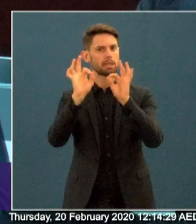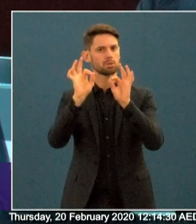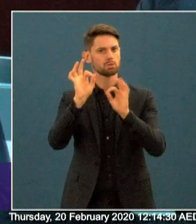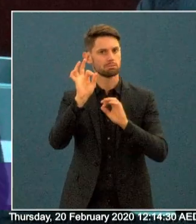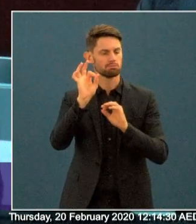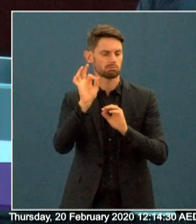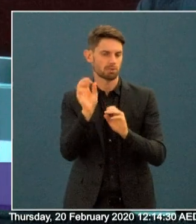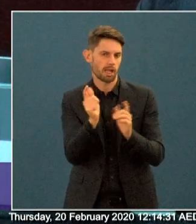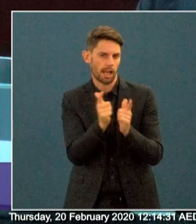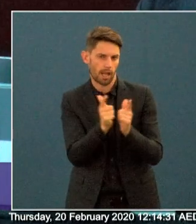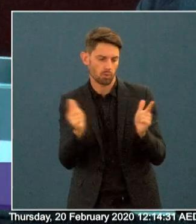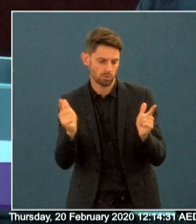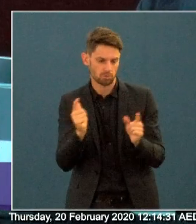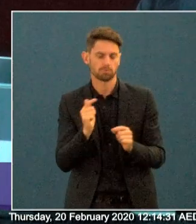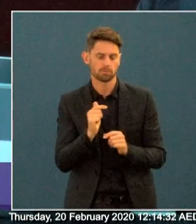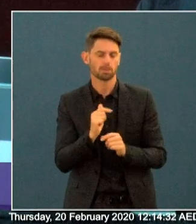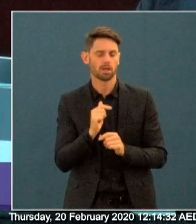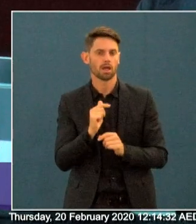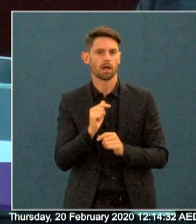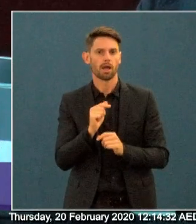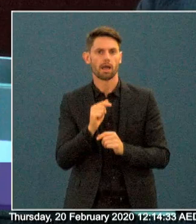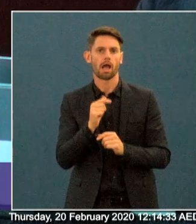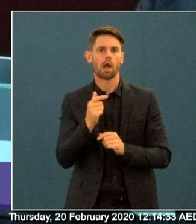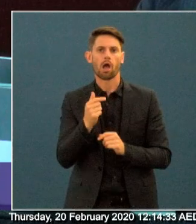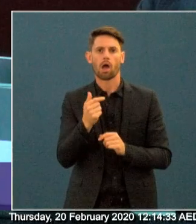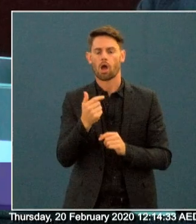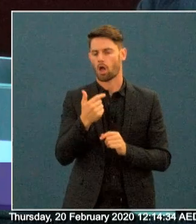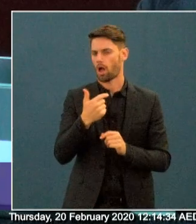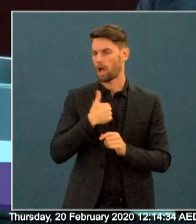And in my opening remarks for the Royal Commission